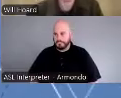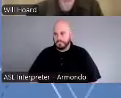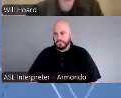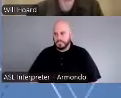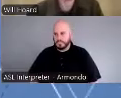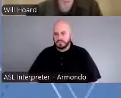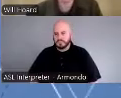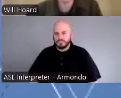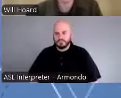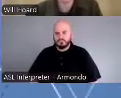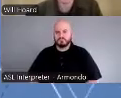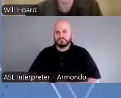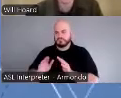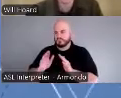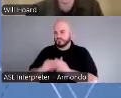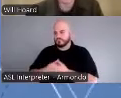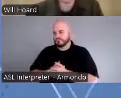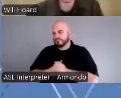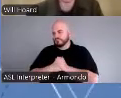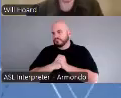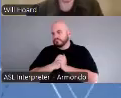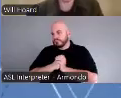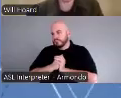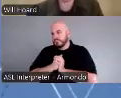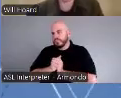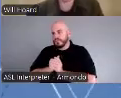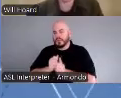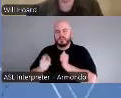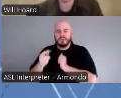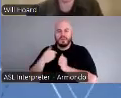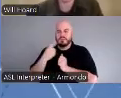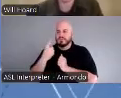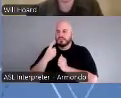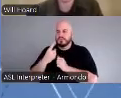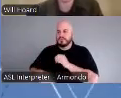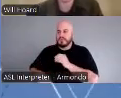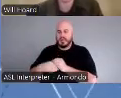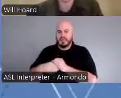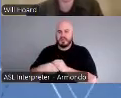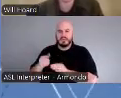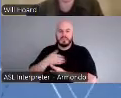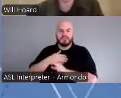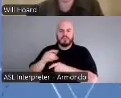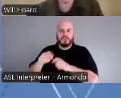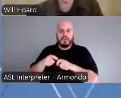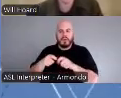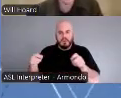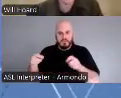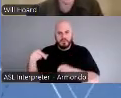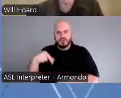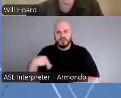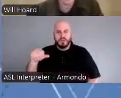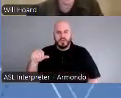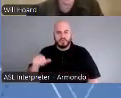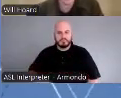That's great. Do any of you have anything to add before we move into the wrap-up and then the Q&A?